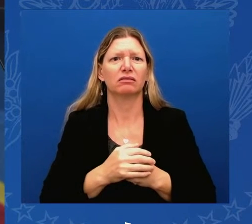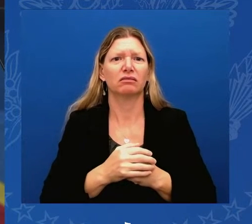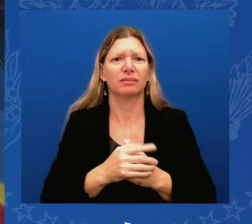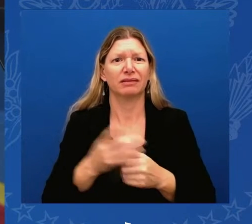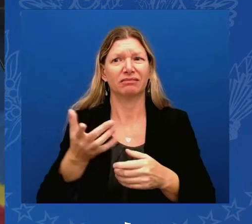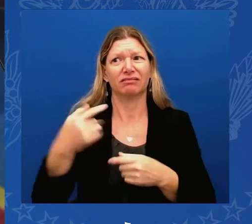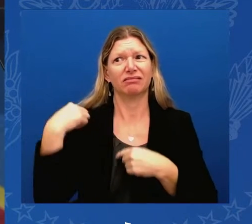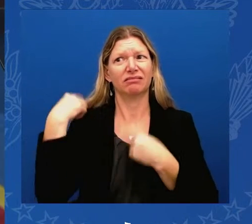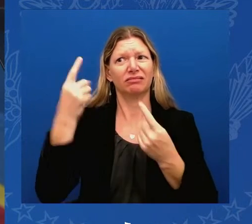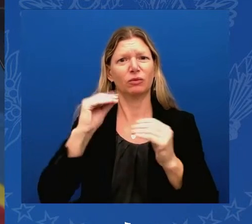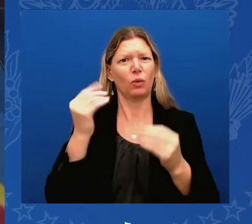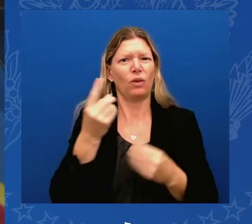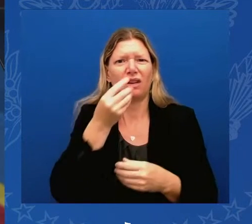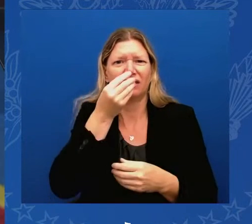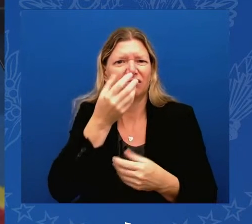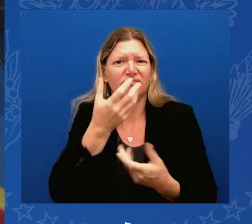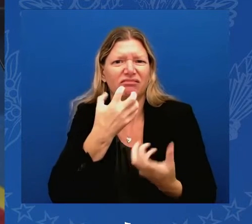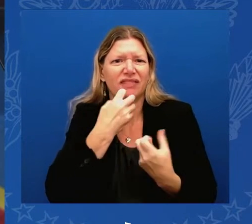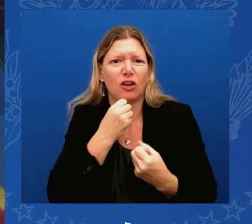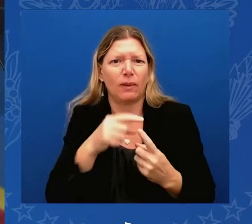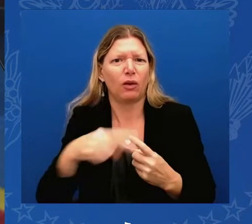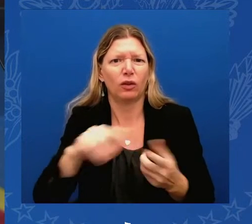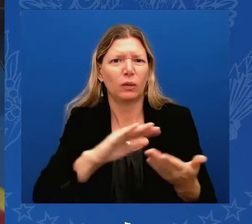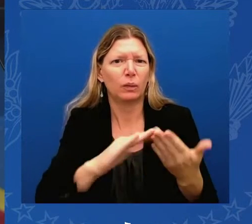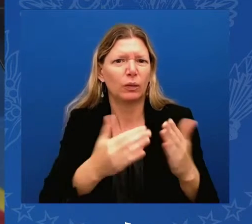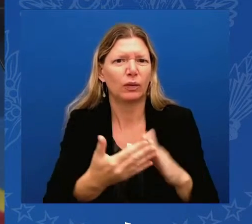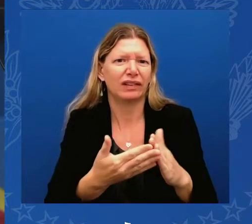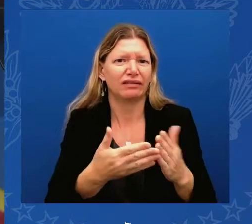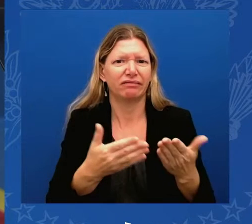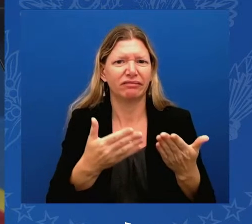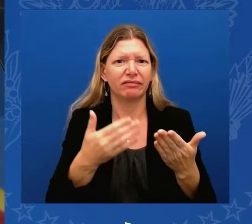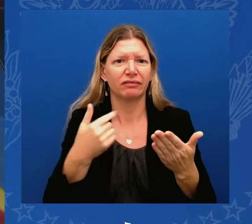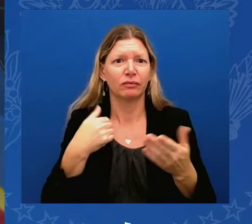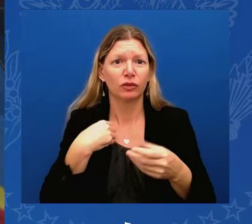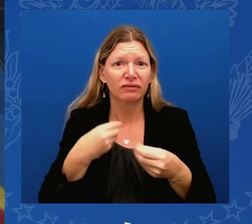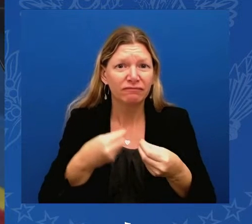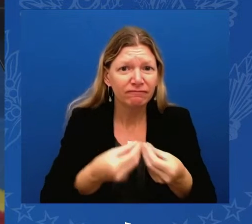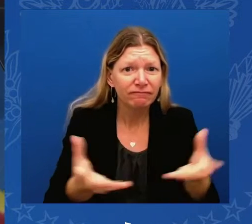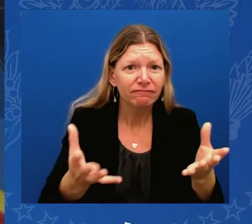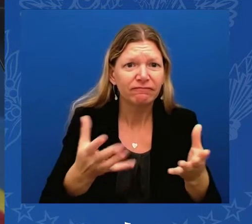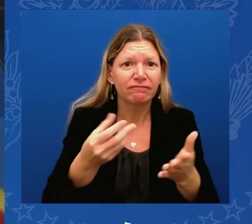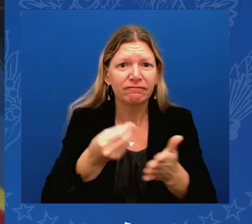We're removing every lead pipe in America so every child can drink clean water without fear of brain damage,